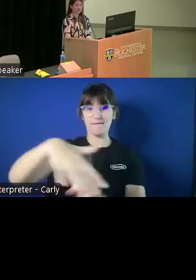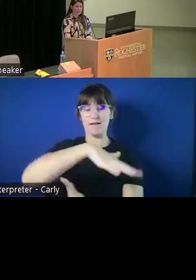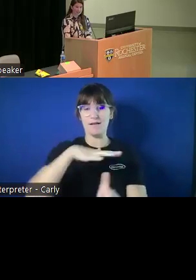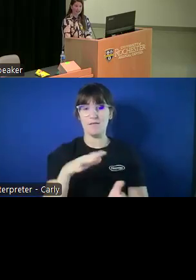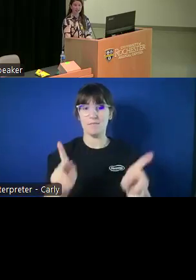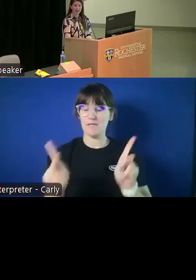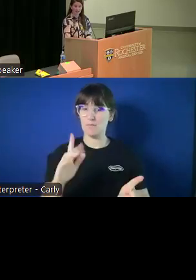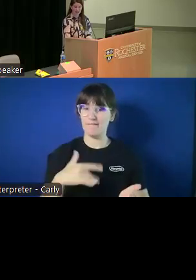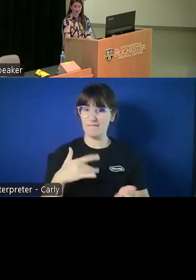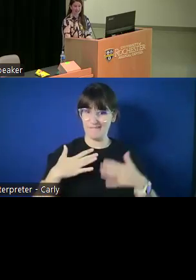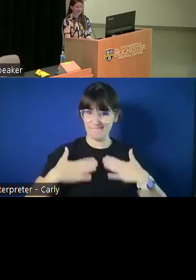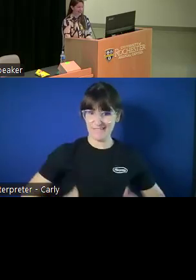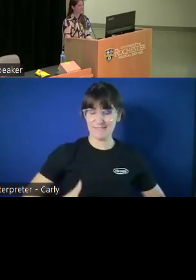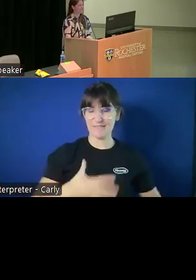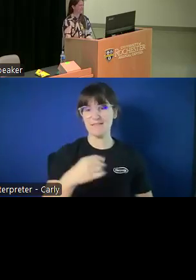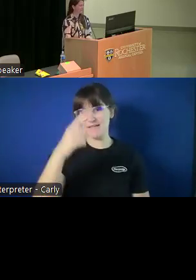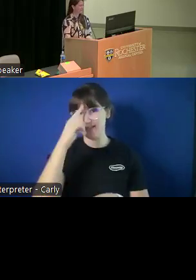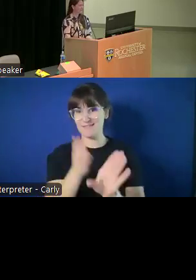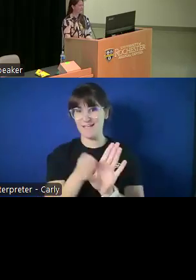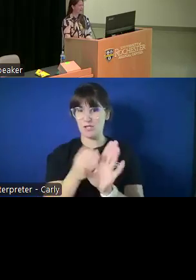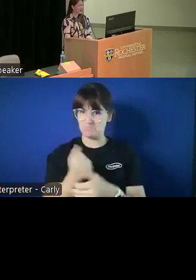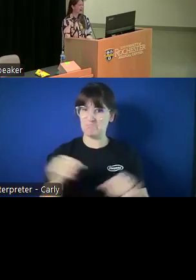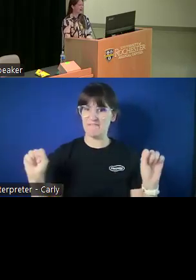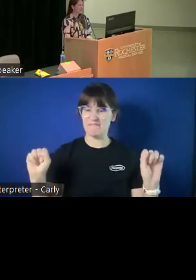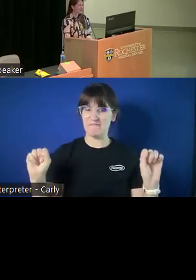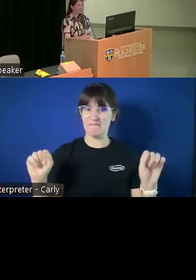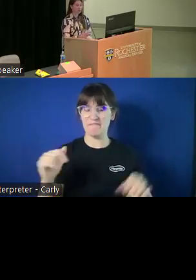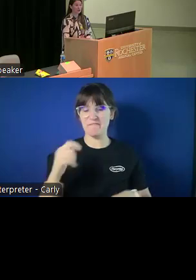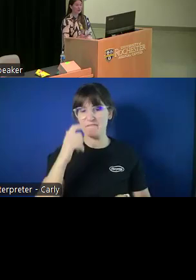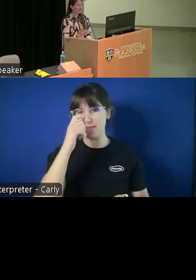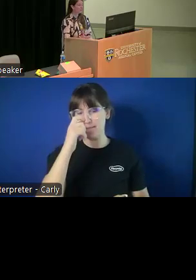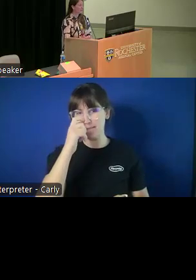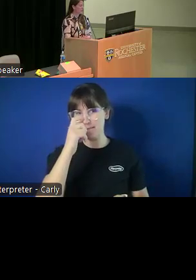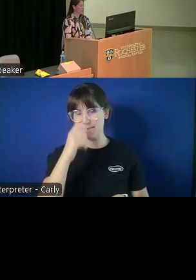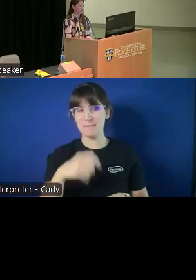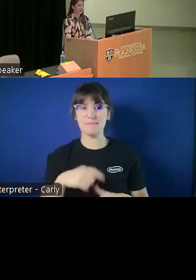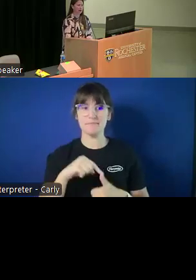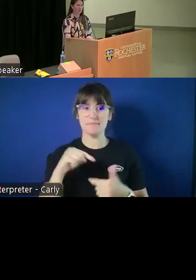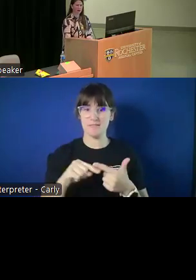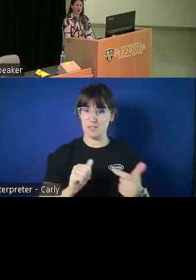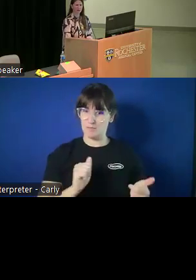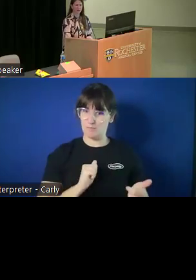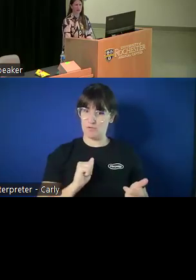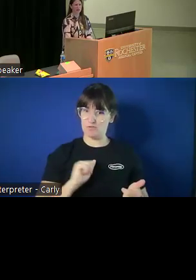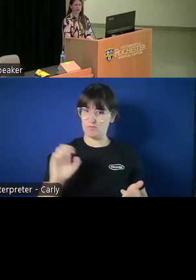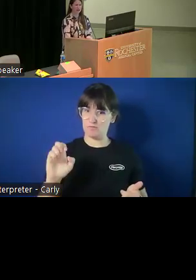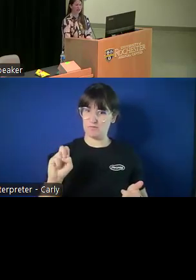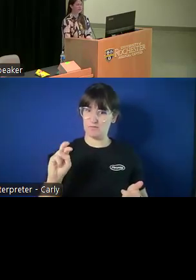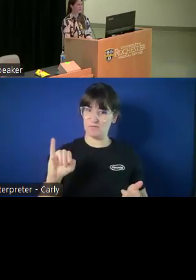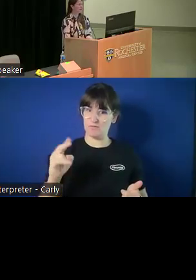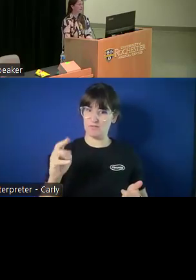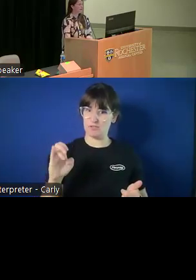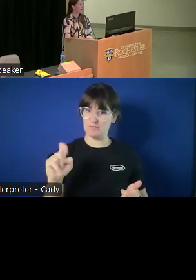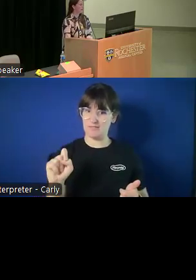physically and psychologically safe um building personal enrichment how well do you connect to the